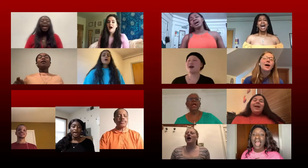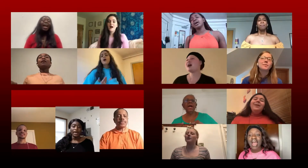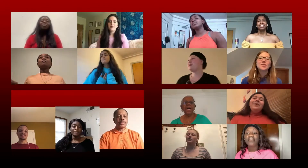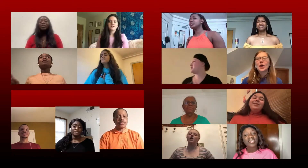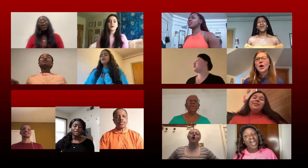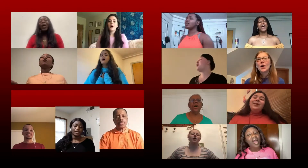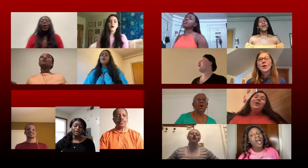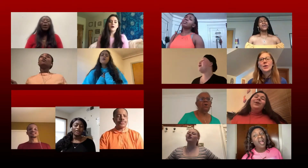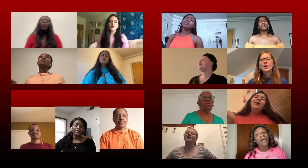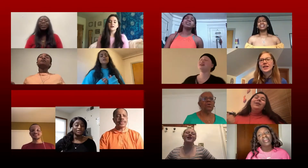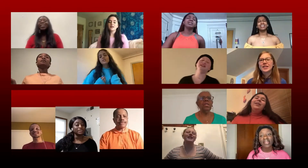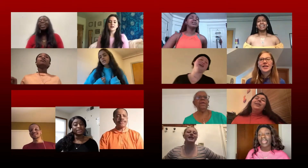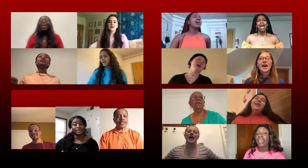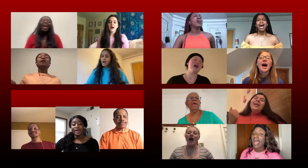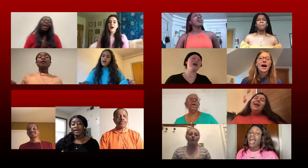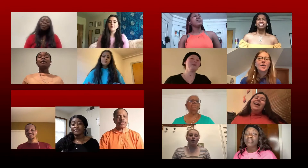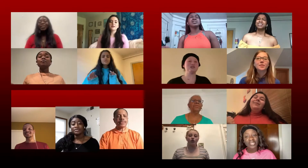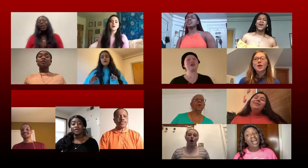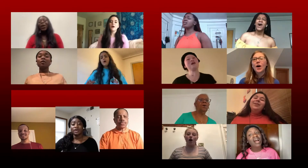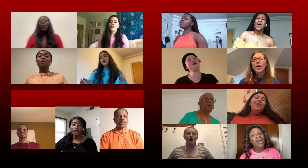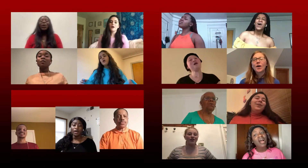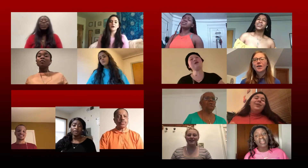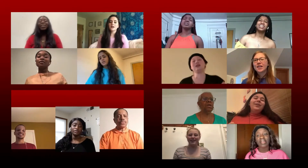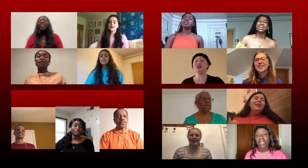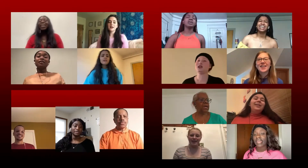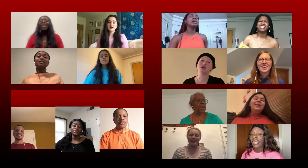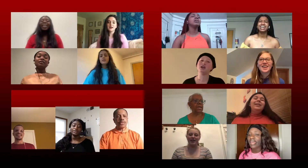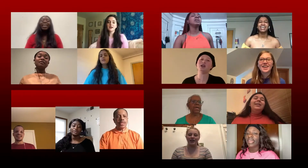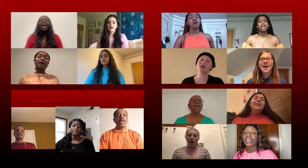I'm totally, I'm totally